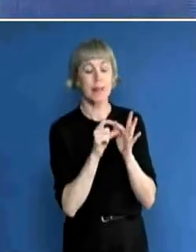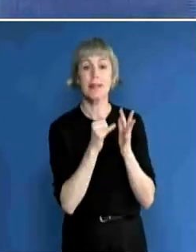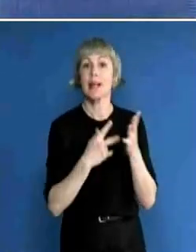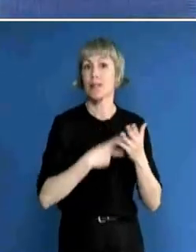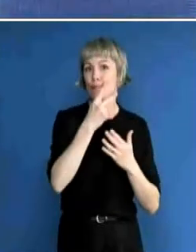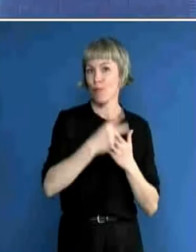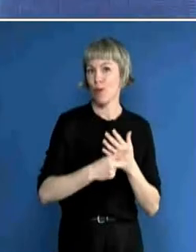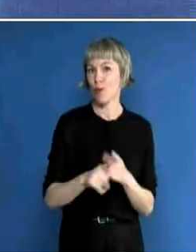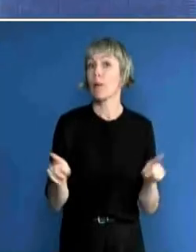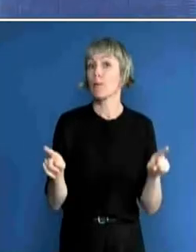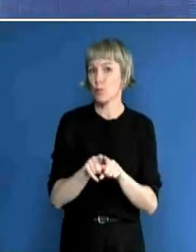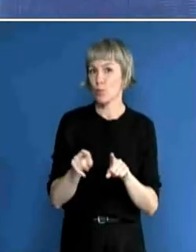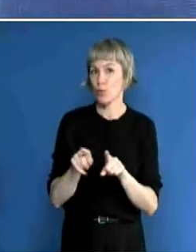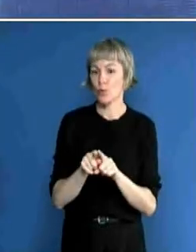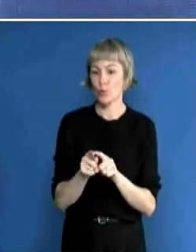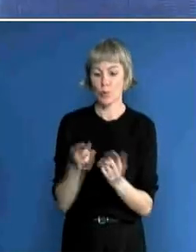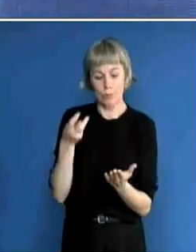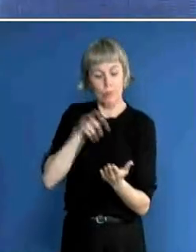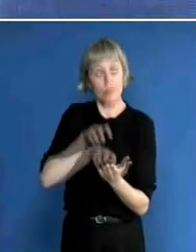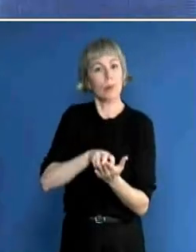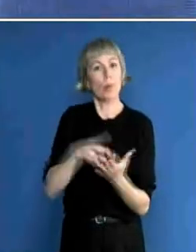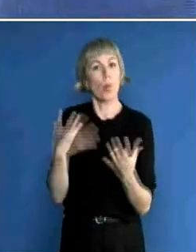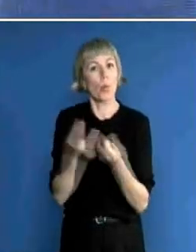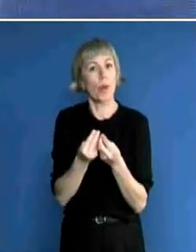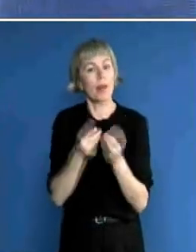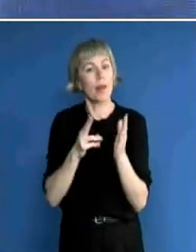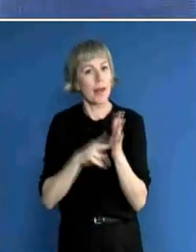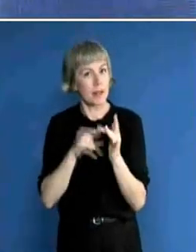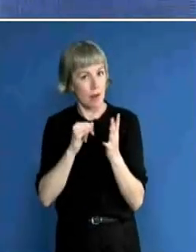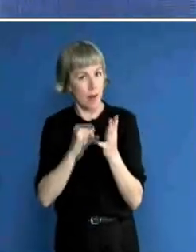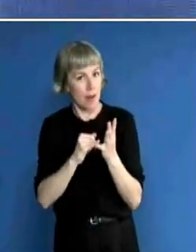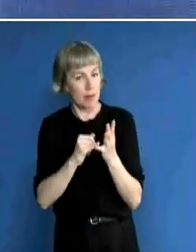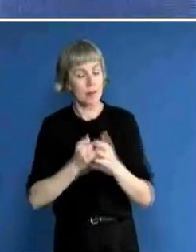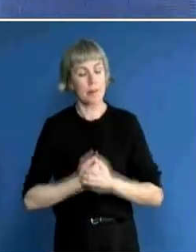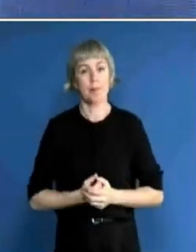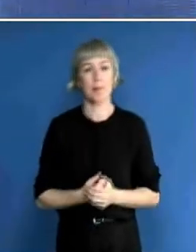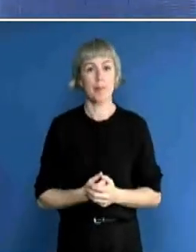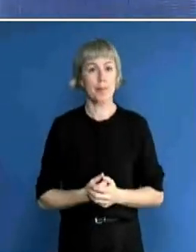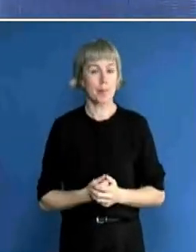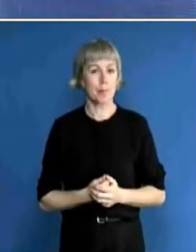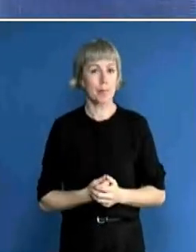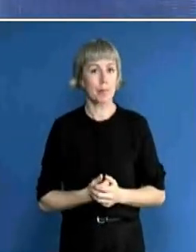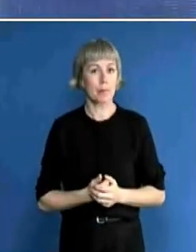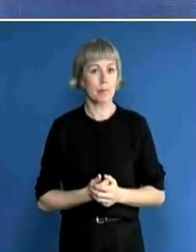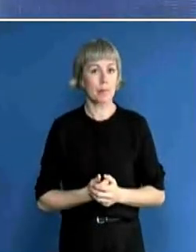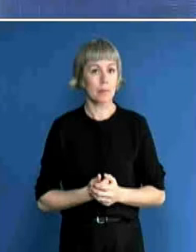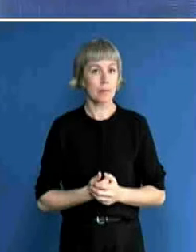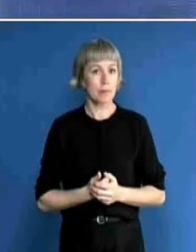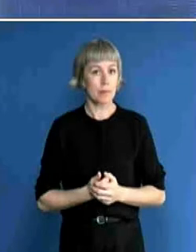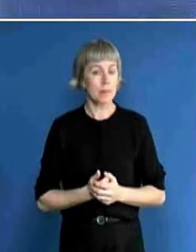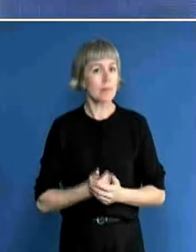We are very mindful that all of these initiatives and ongoing consultations are